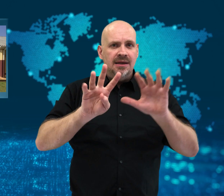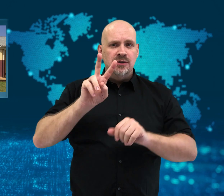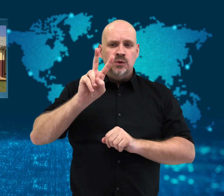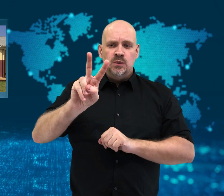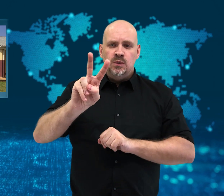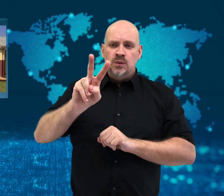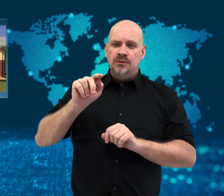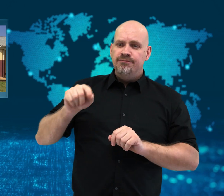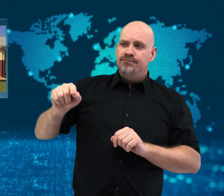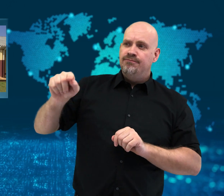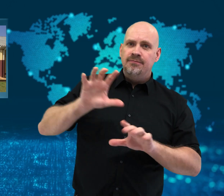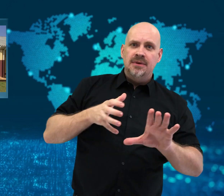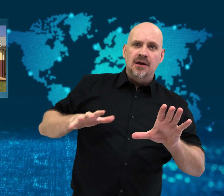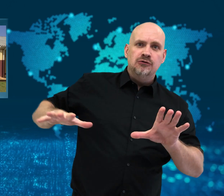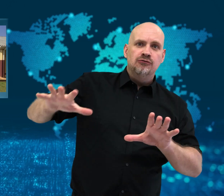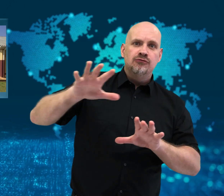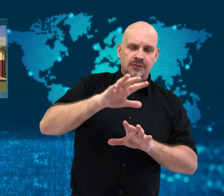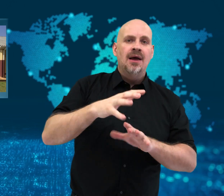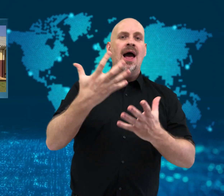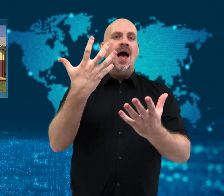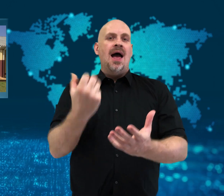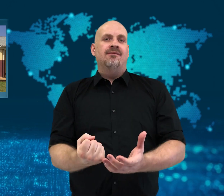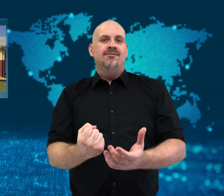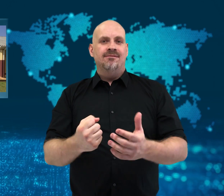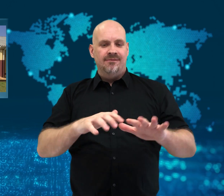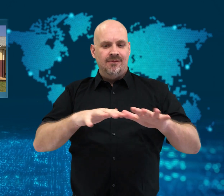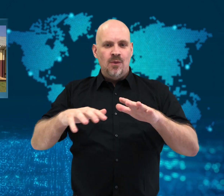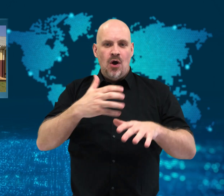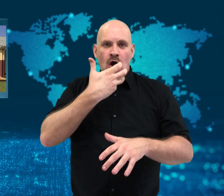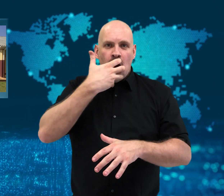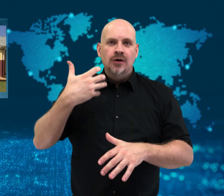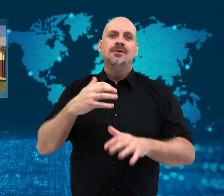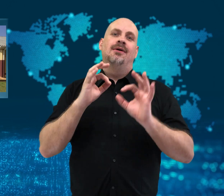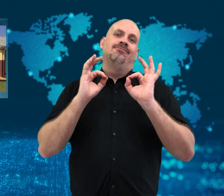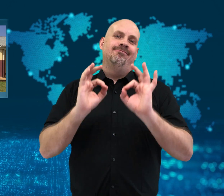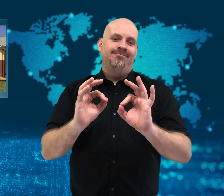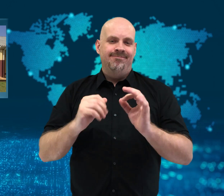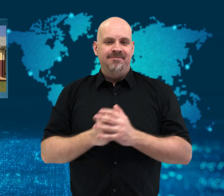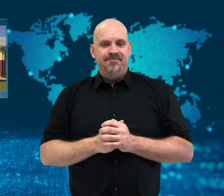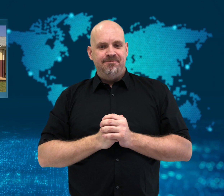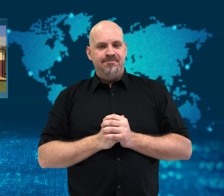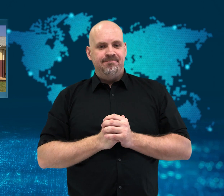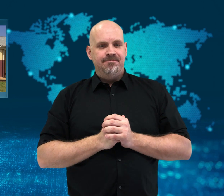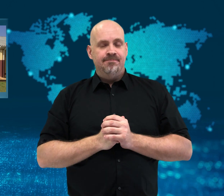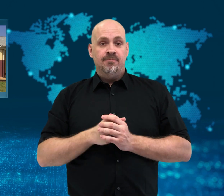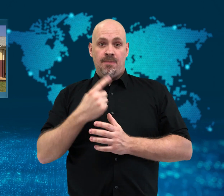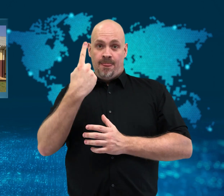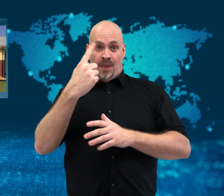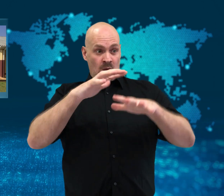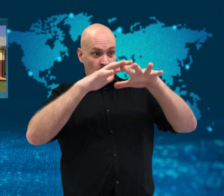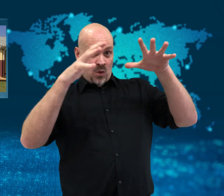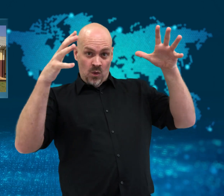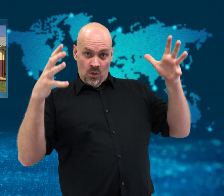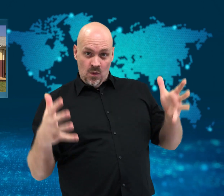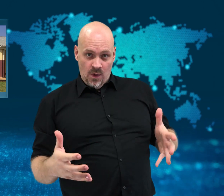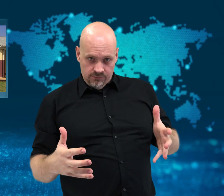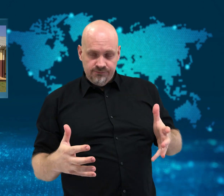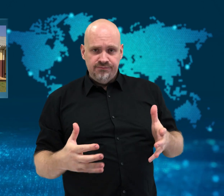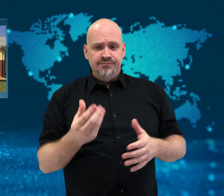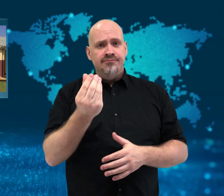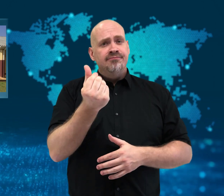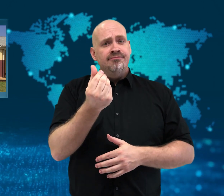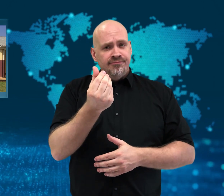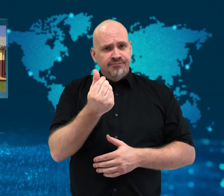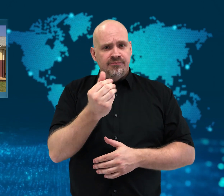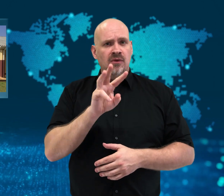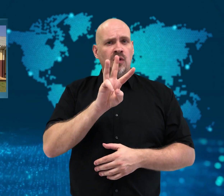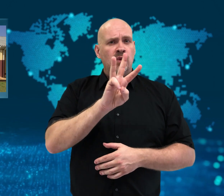and a solar panel that traps the sun’s heat warms up the water.